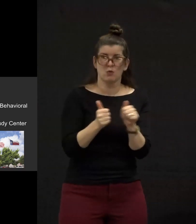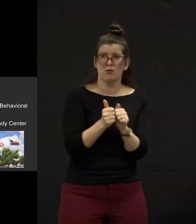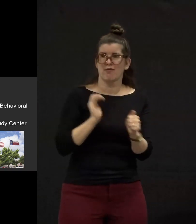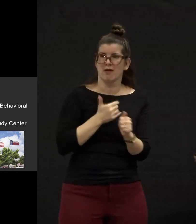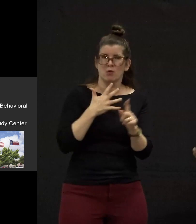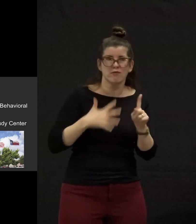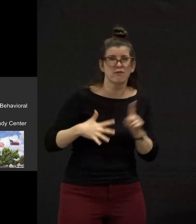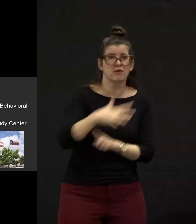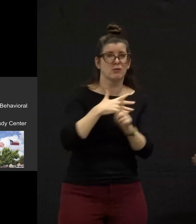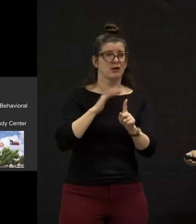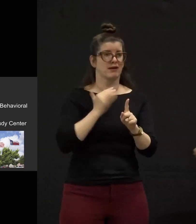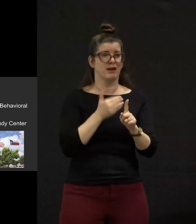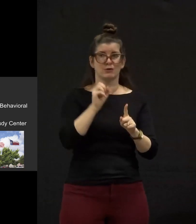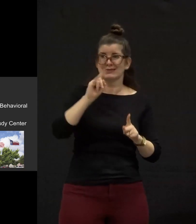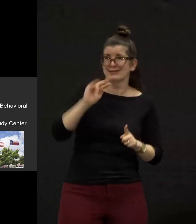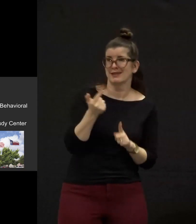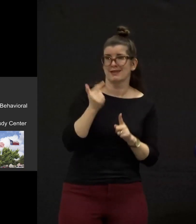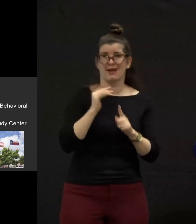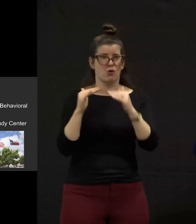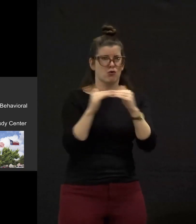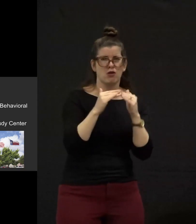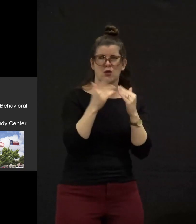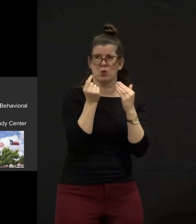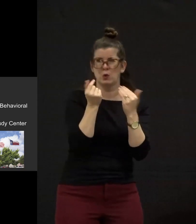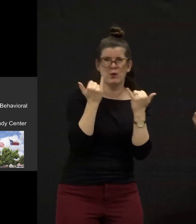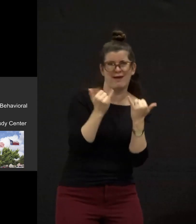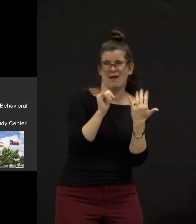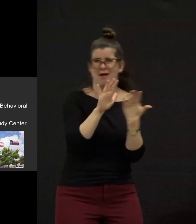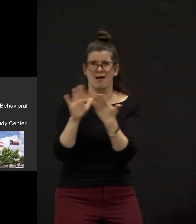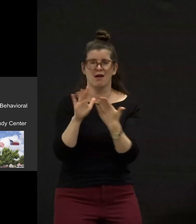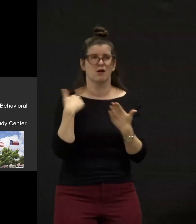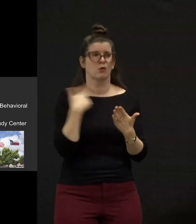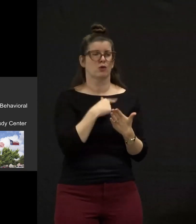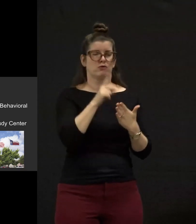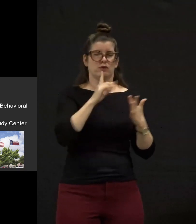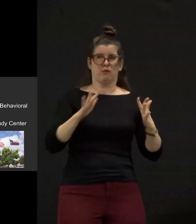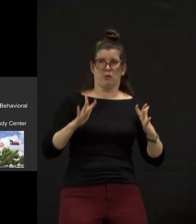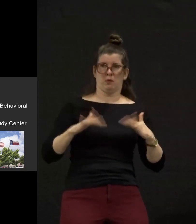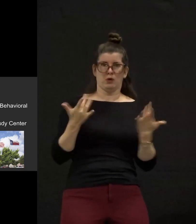our setting, our colleagues, what are we doing now? So we're thrilled to be able to learn from you all,